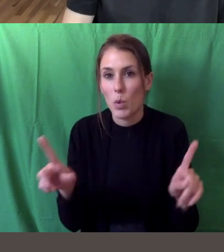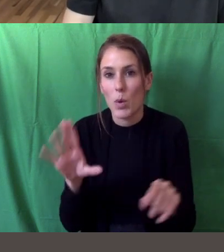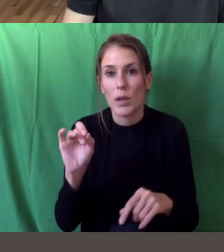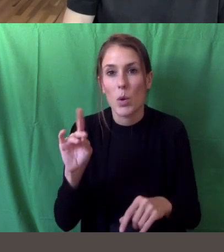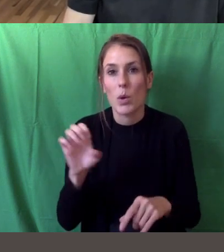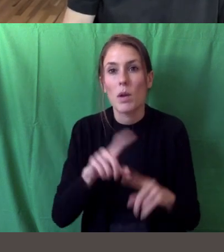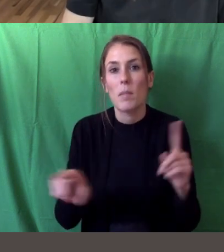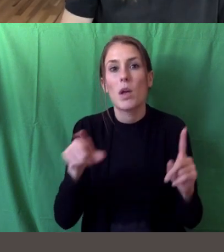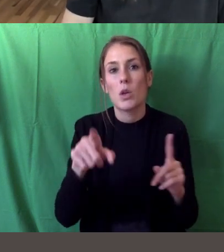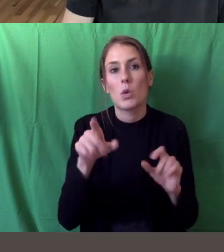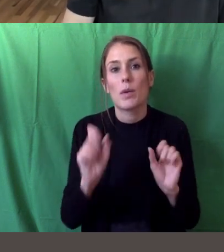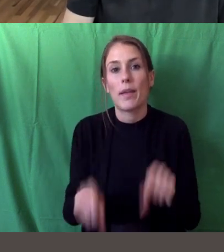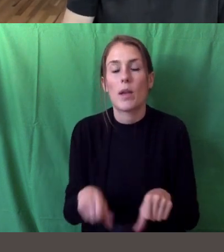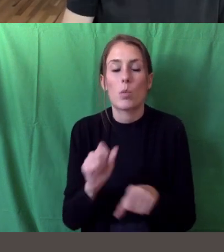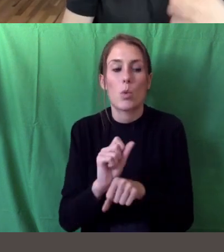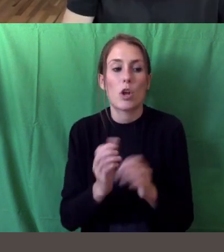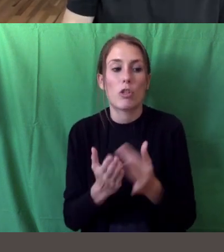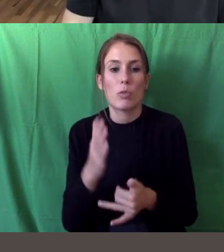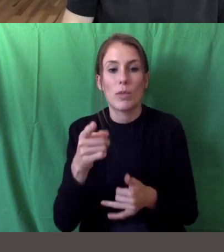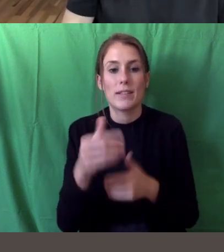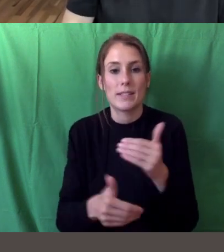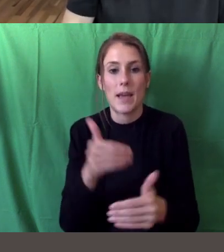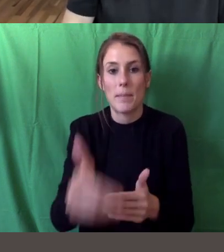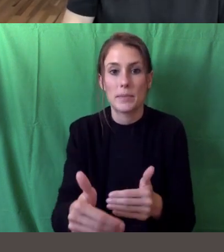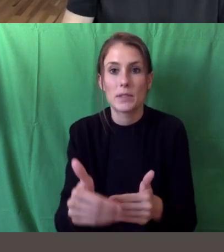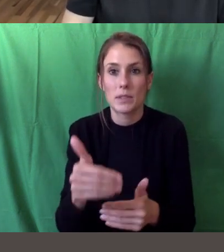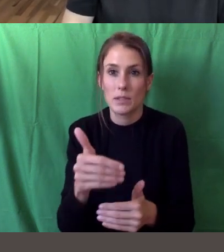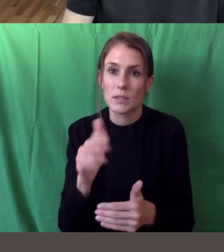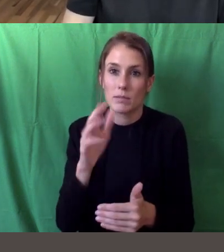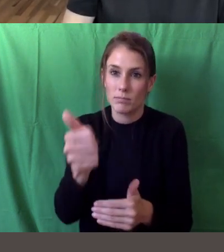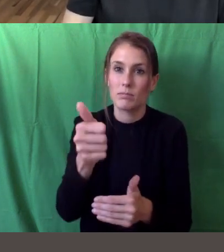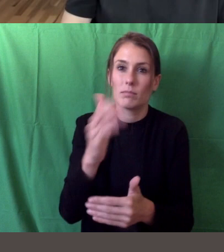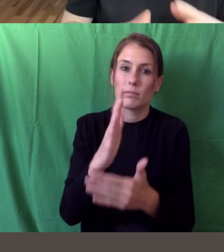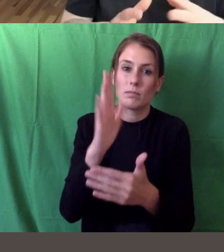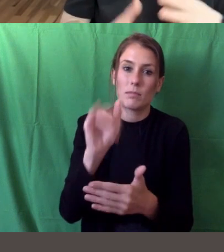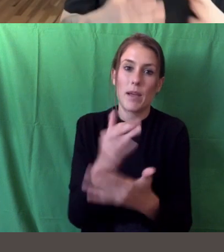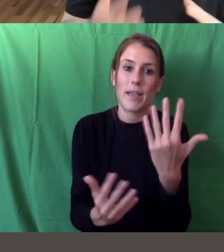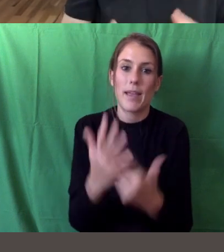But you could very well work through all these steps manually, but we're just trying to streamline